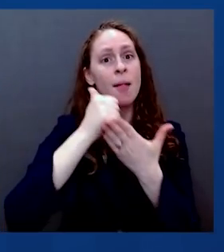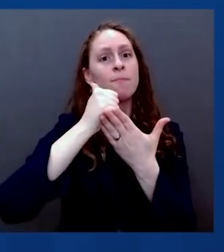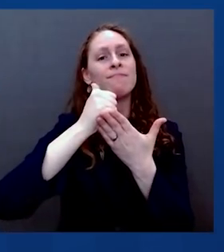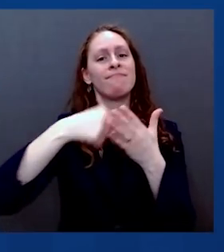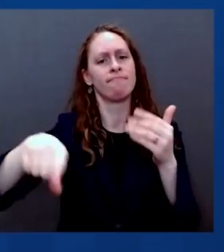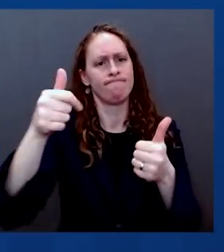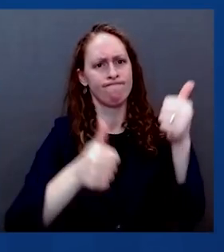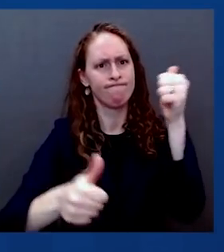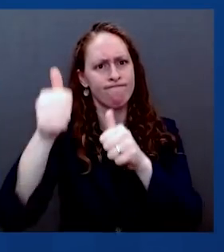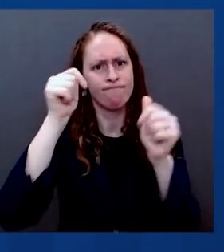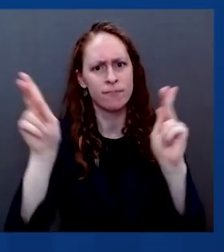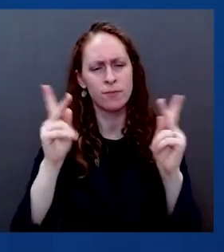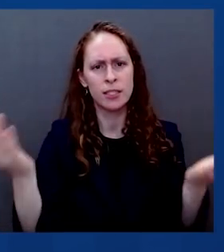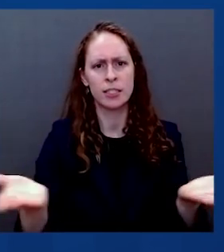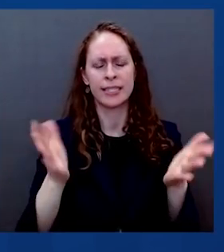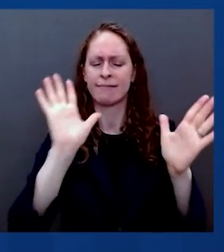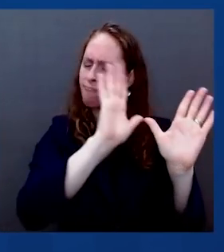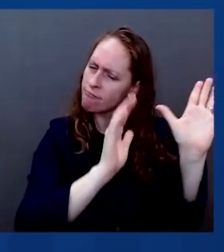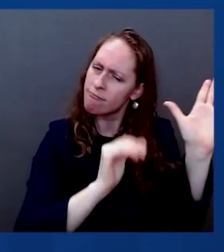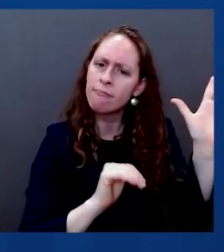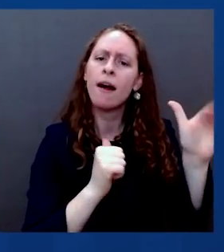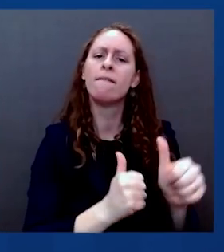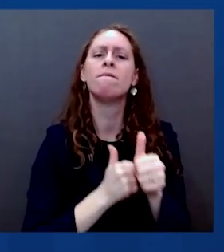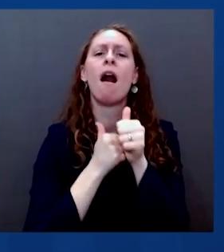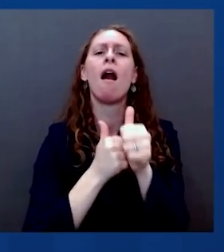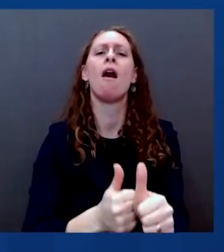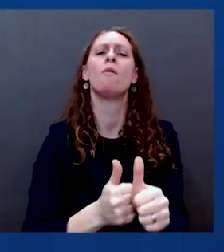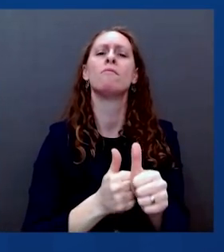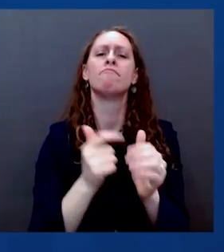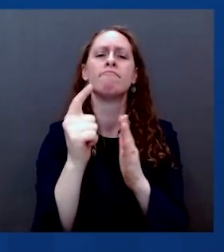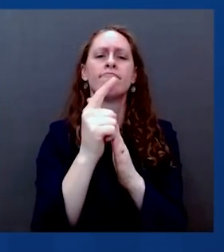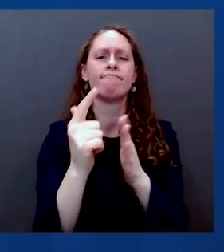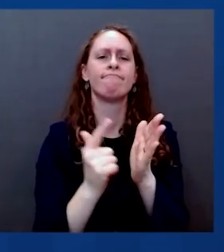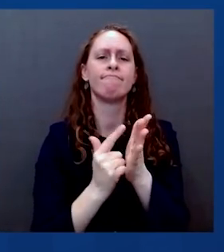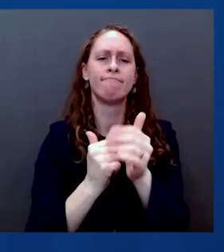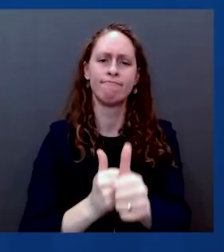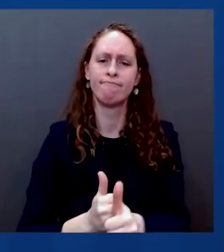his loyalists will be placed in charge of state elections.